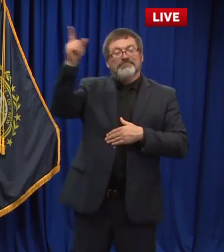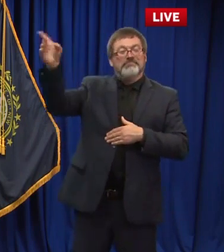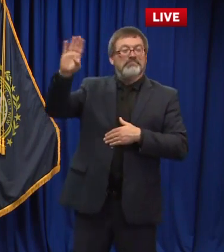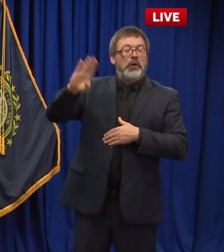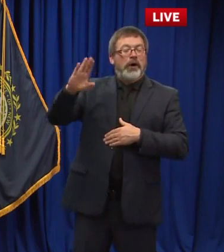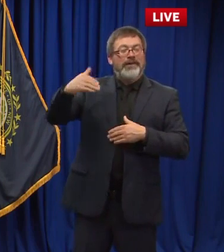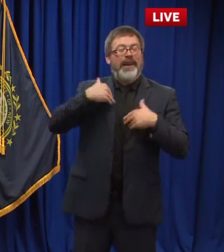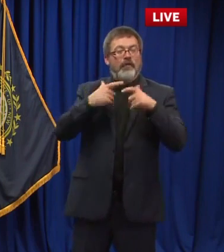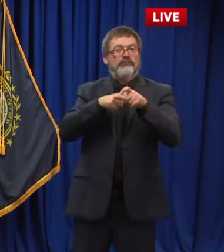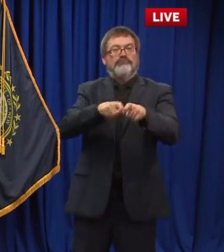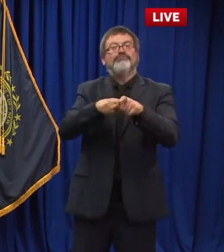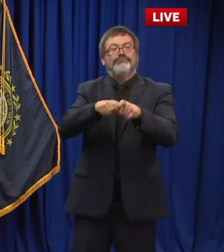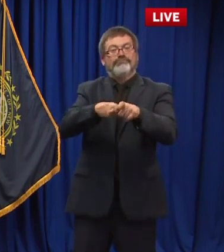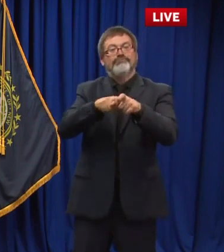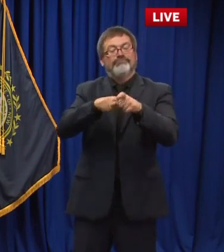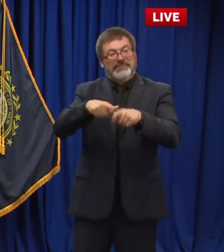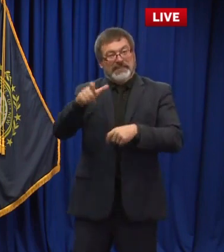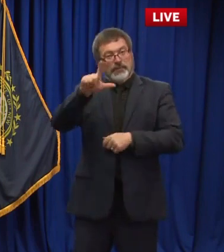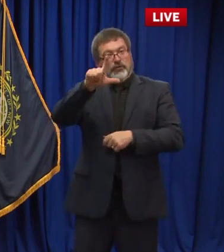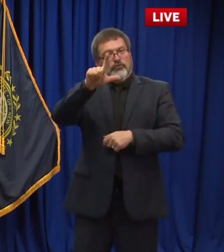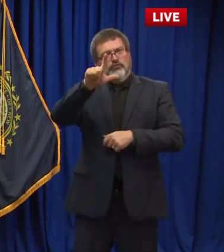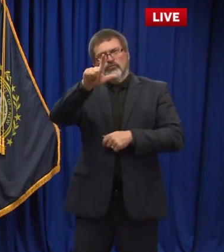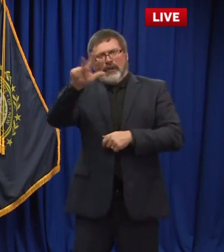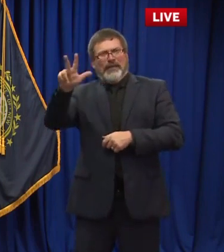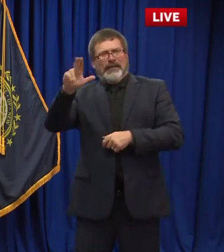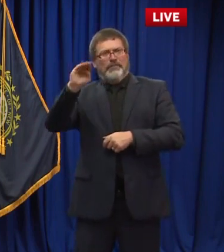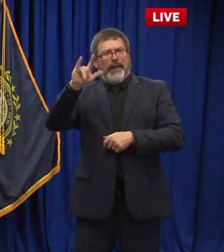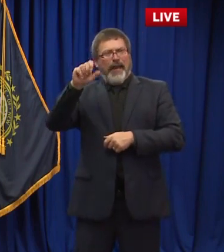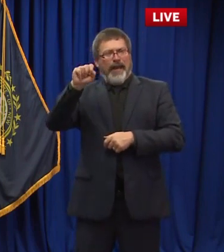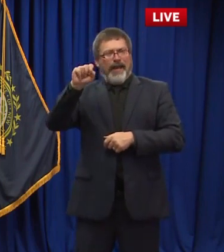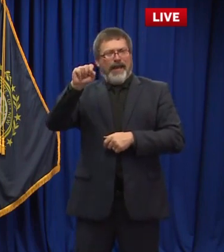WE ARE IN THE MIDDLE OF A MARATHON.